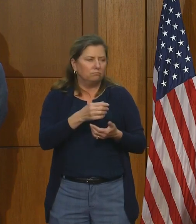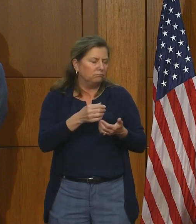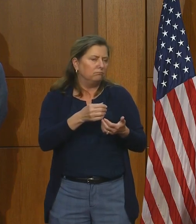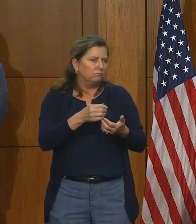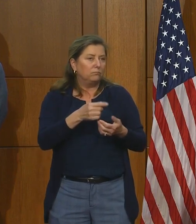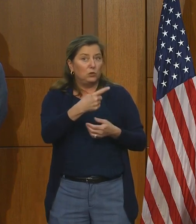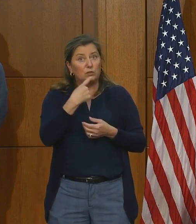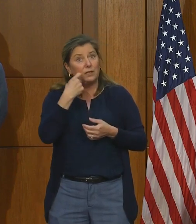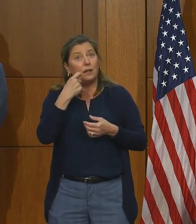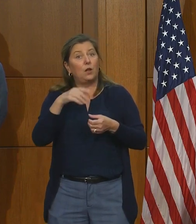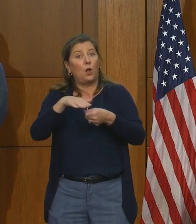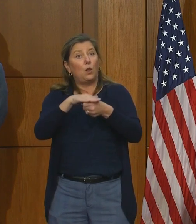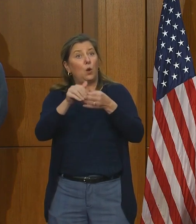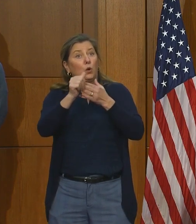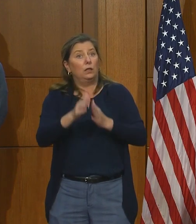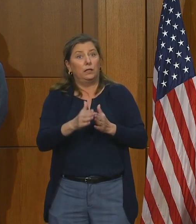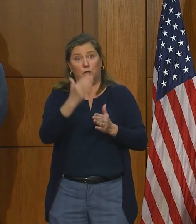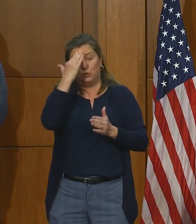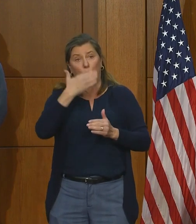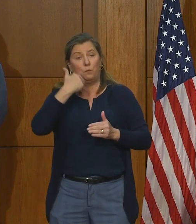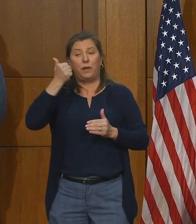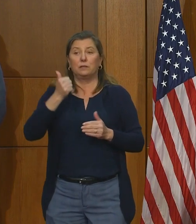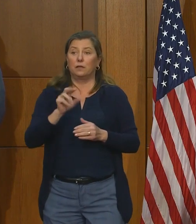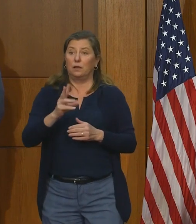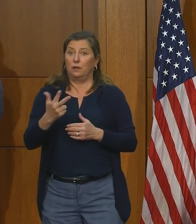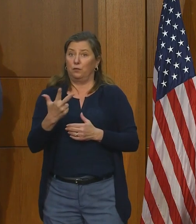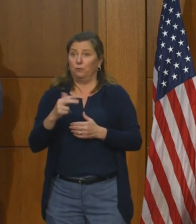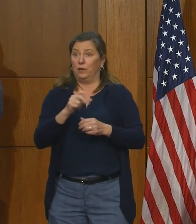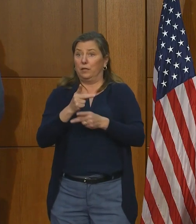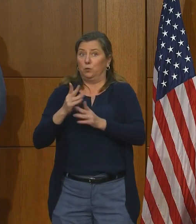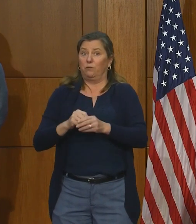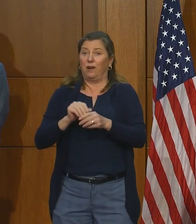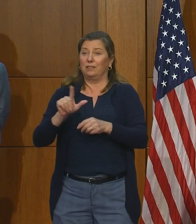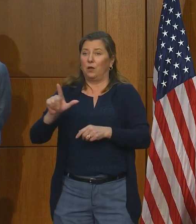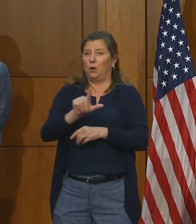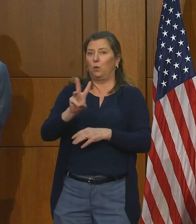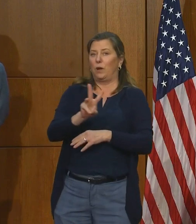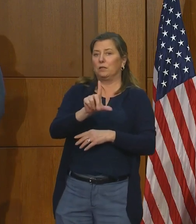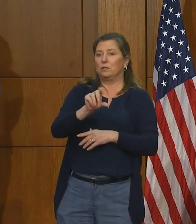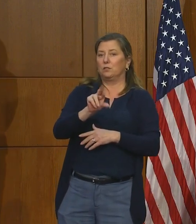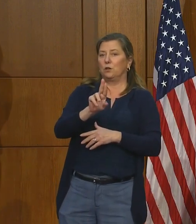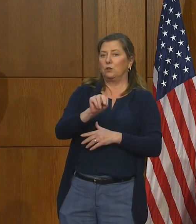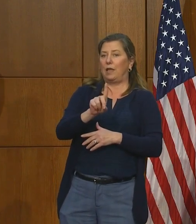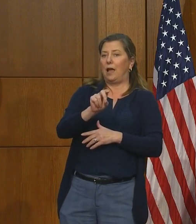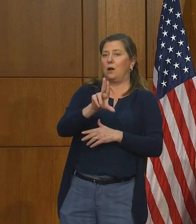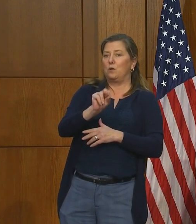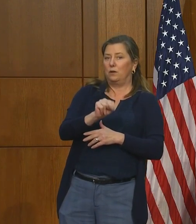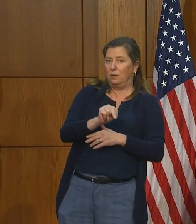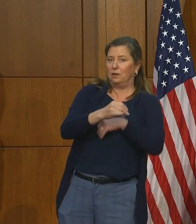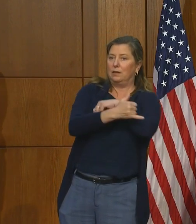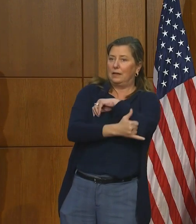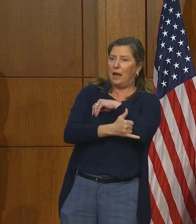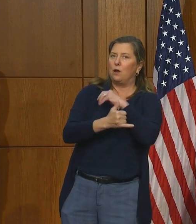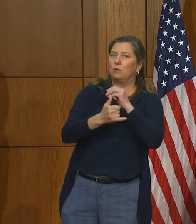BAD THE AUTHOR IDEA OF YOU KNOW GOOD LOCALLY KNOWING THAT THREE